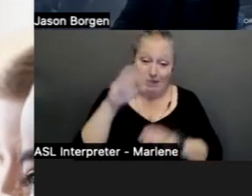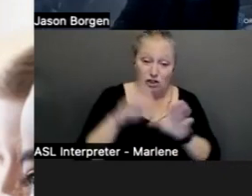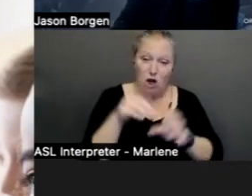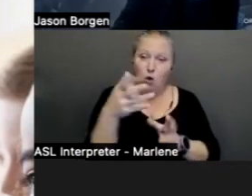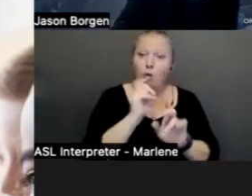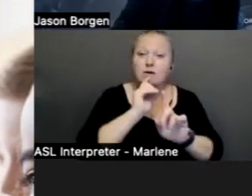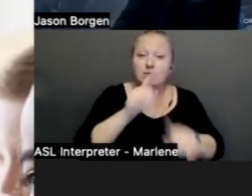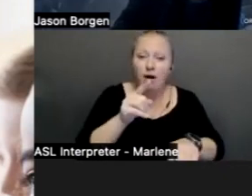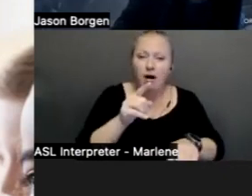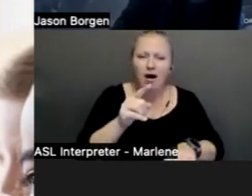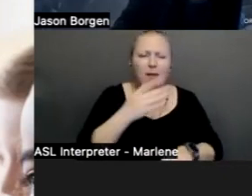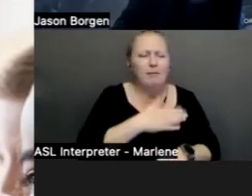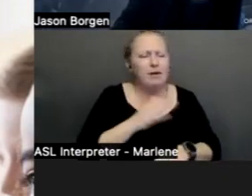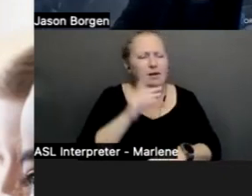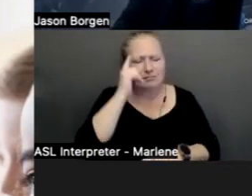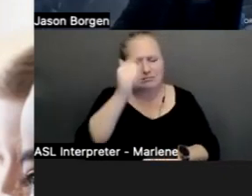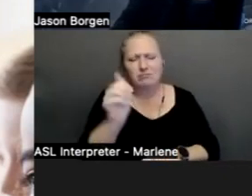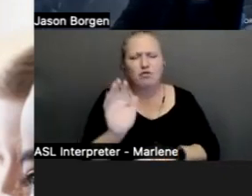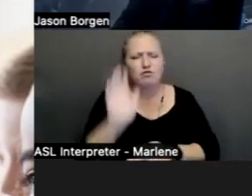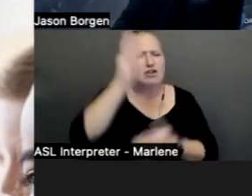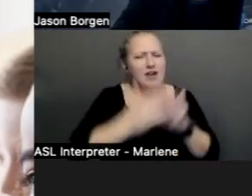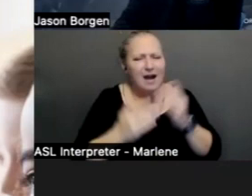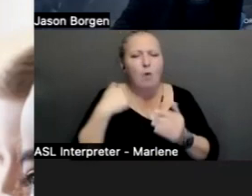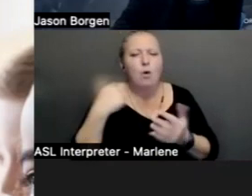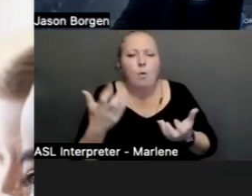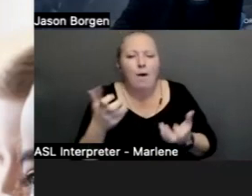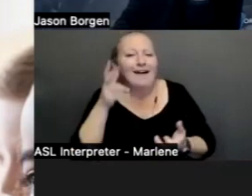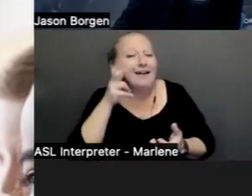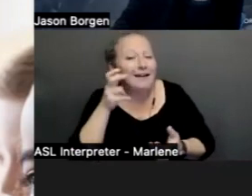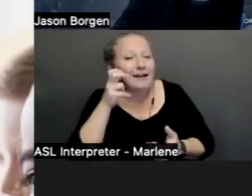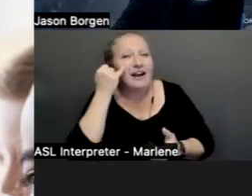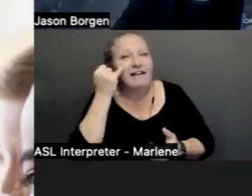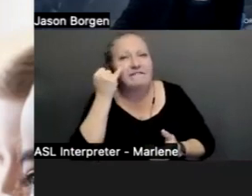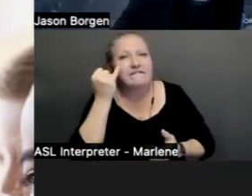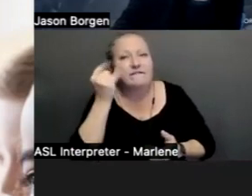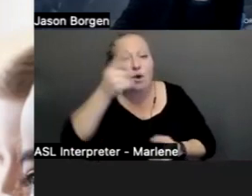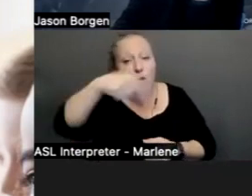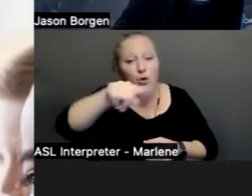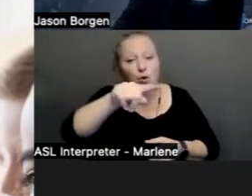respond to that, please raise your hand because we want to hear if you've got, if you, you hear